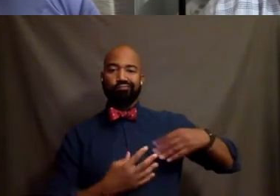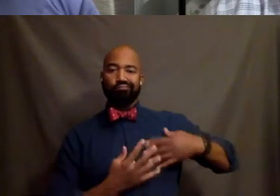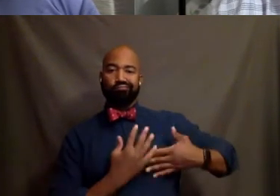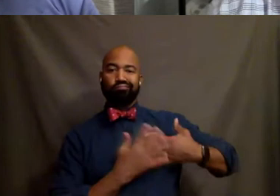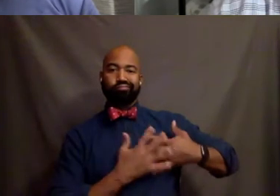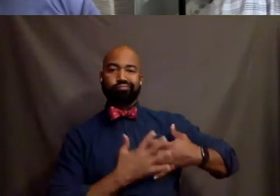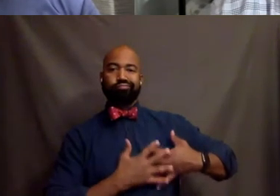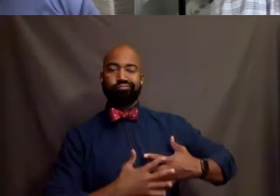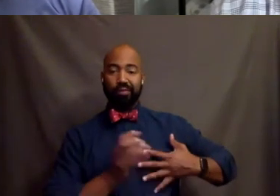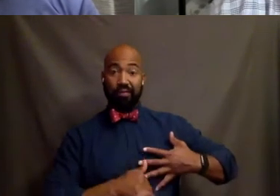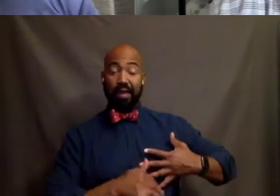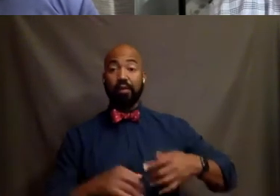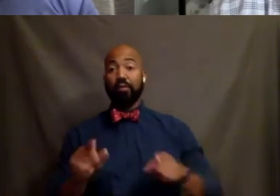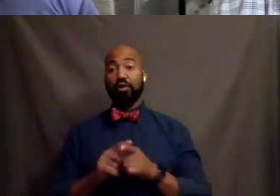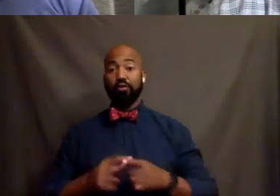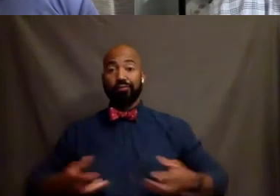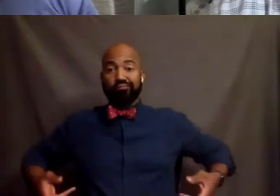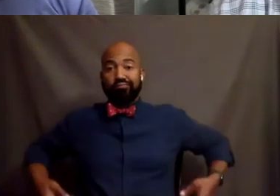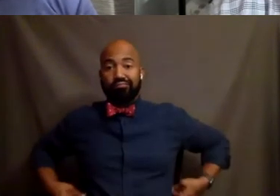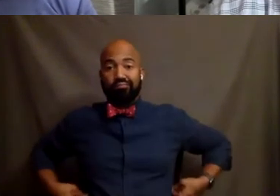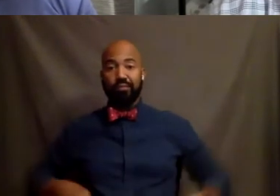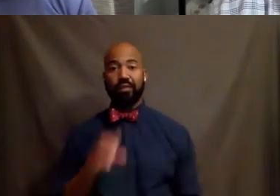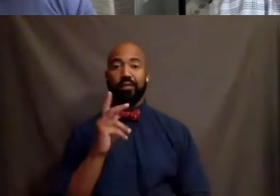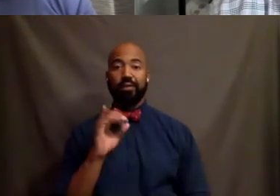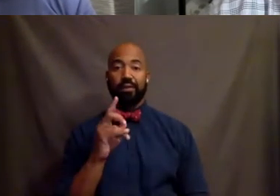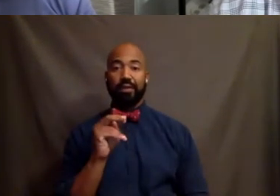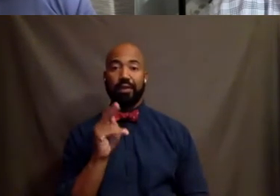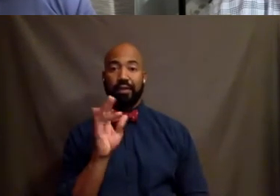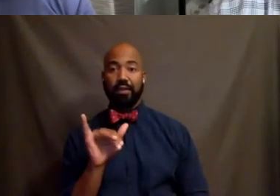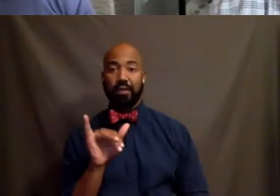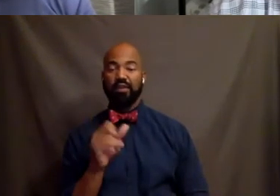And in some cases liver function can be affected by HRT